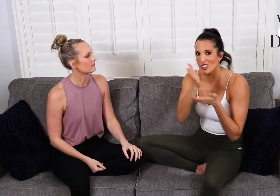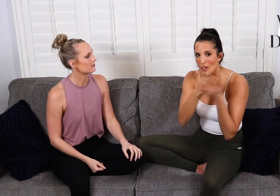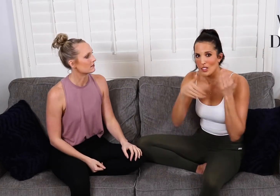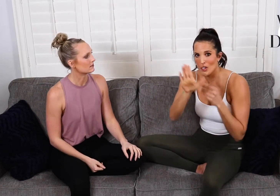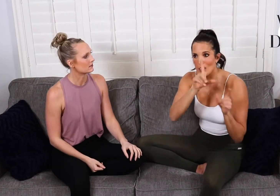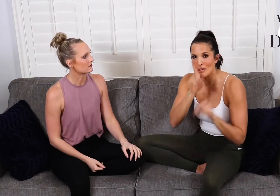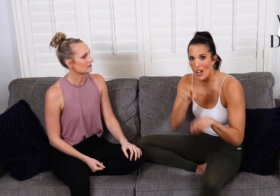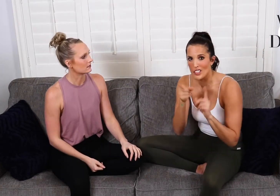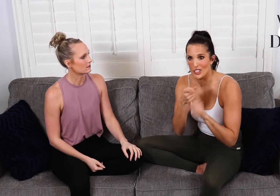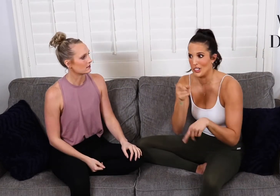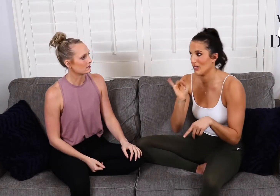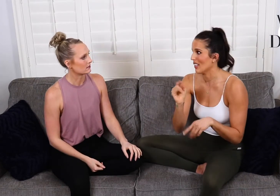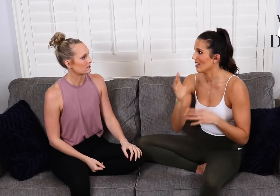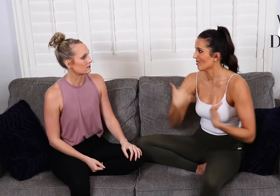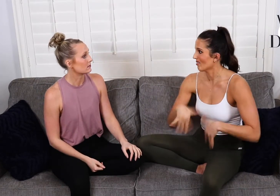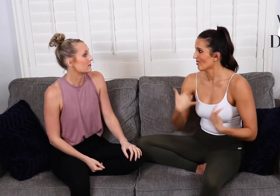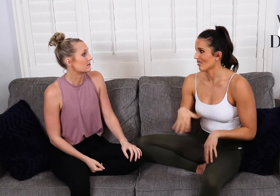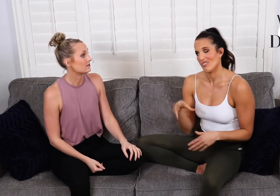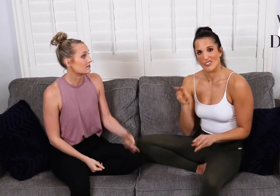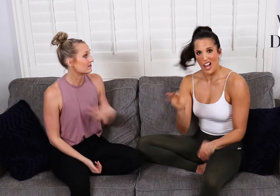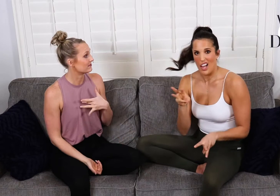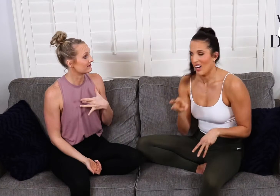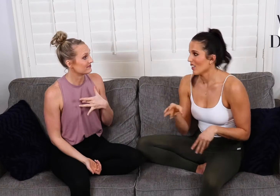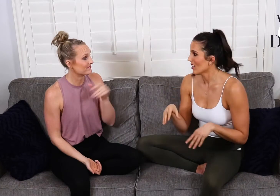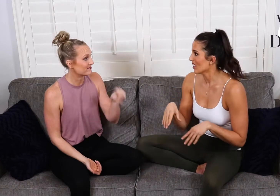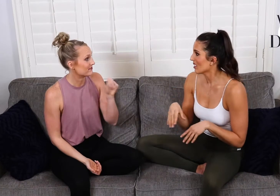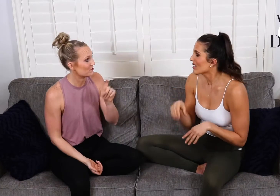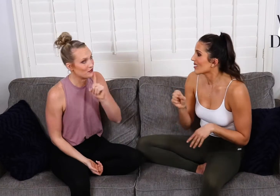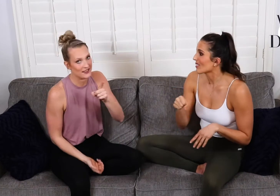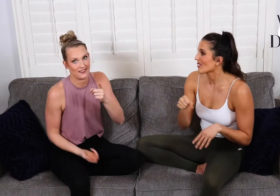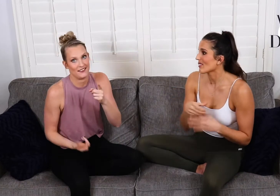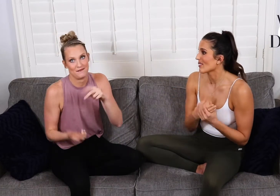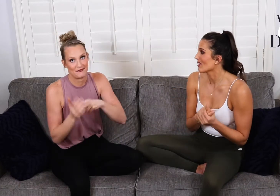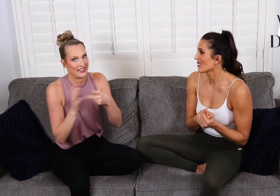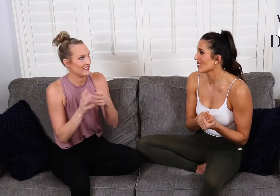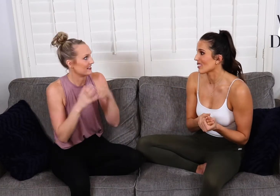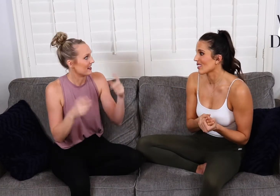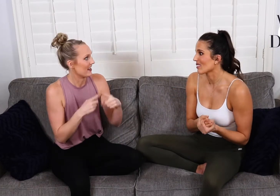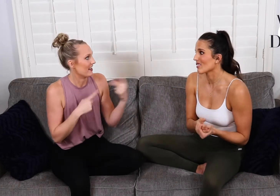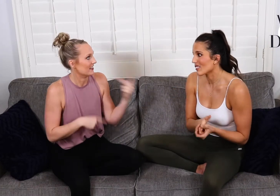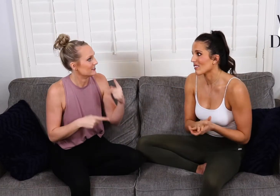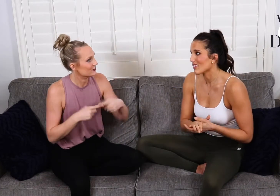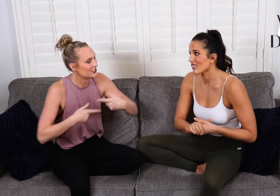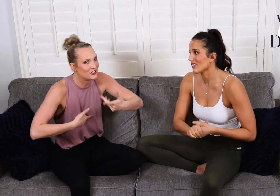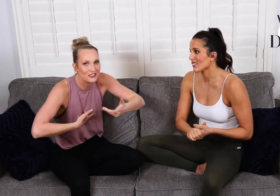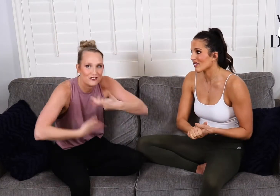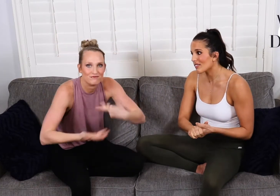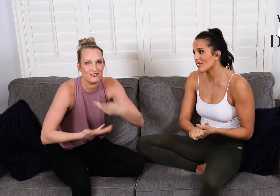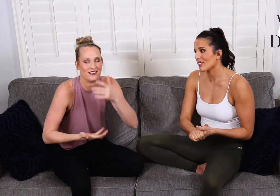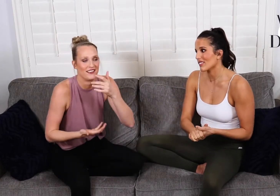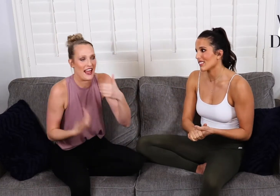And some of your responses to it, were pretty impressive. Yes! And it means so much to us just to be able